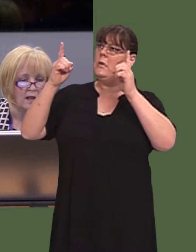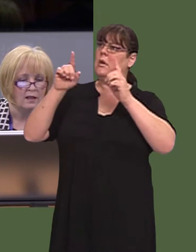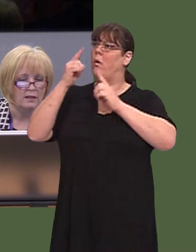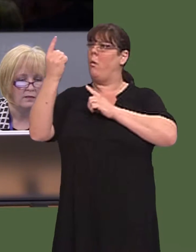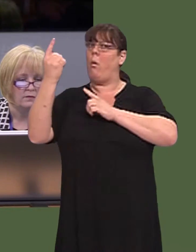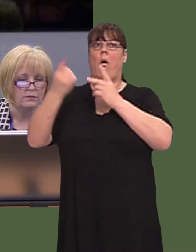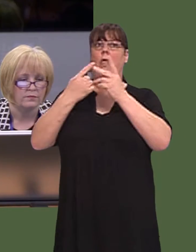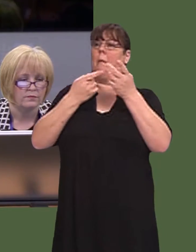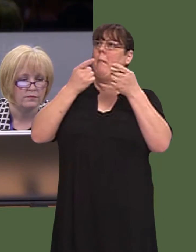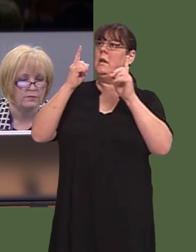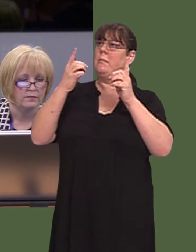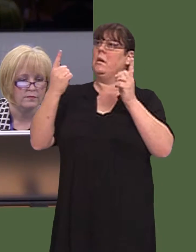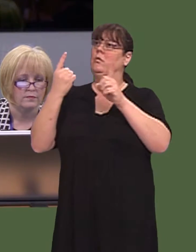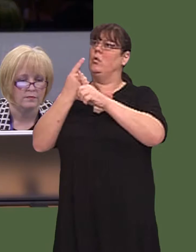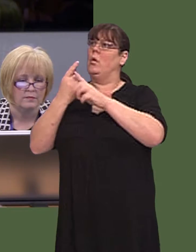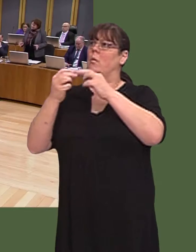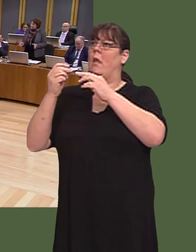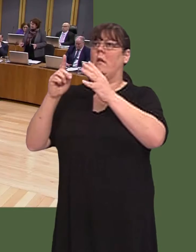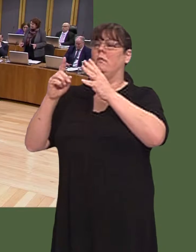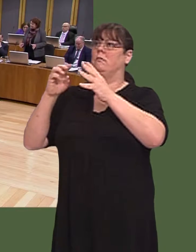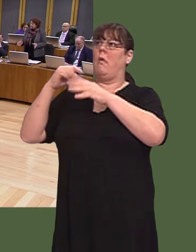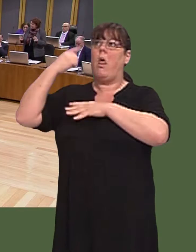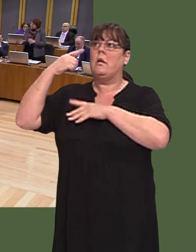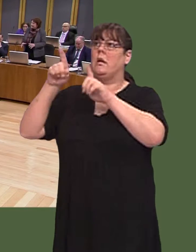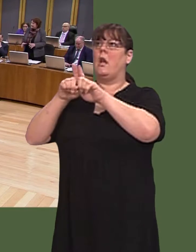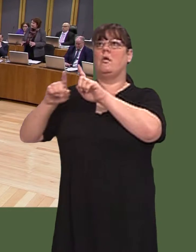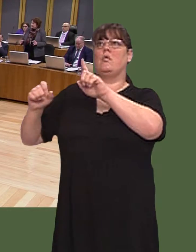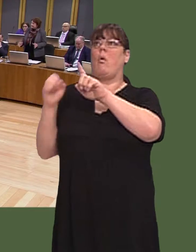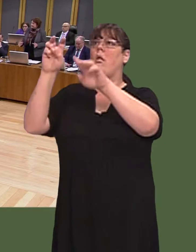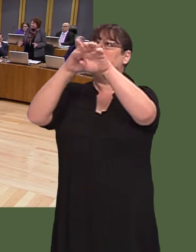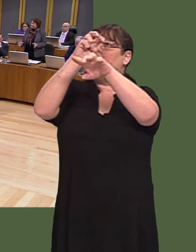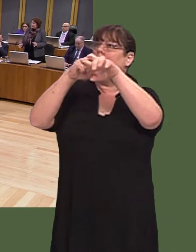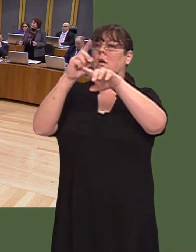your counterparts in the other devolved nations, and Westminster, to facilitate this recommendation